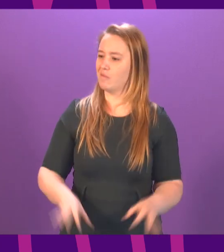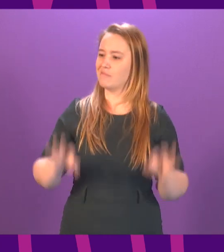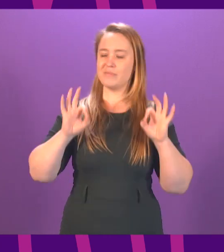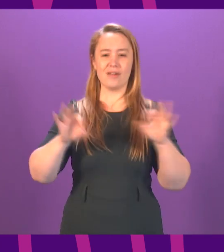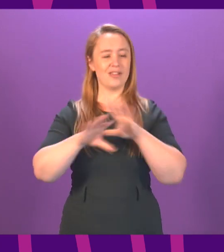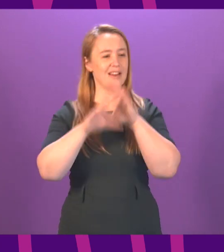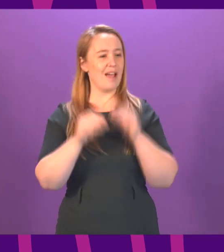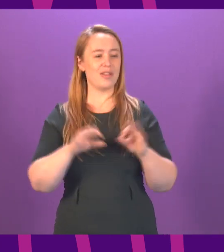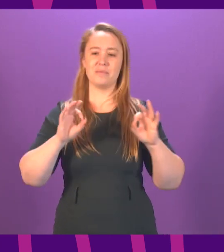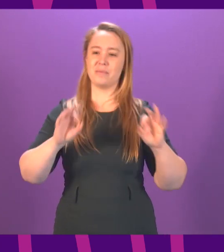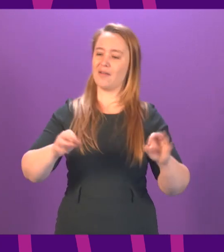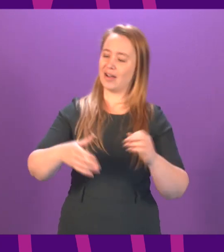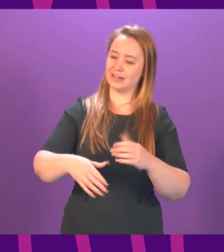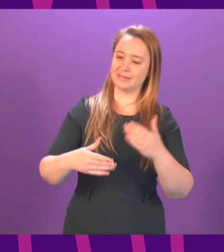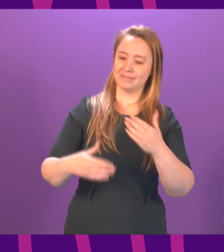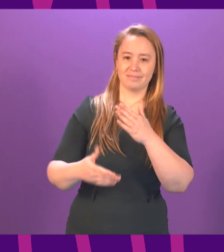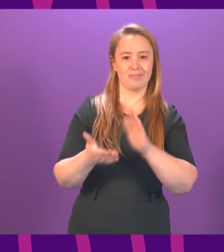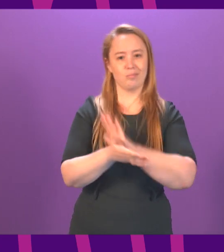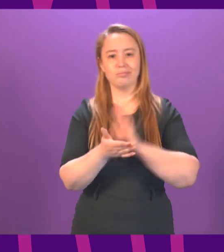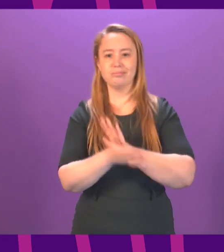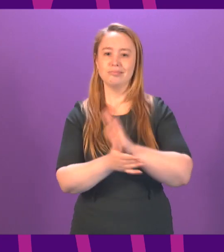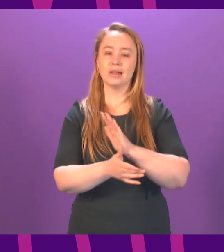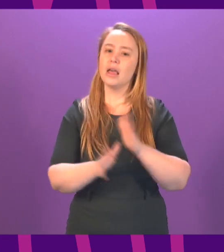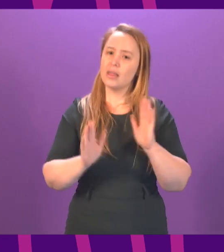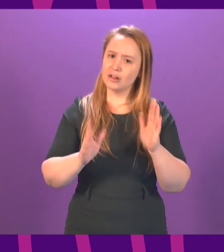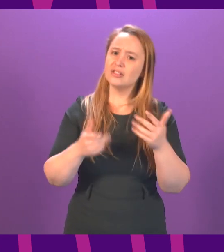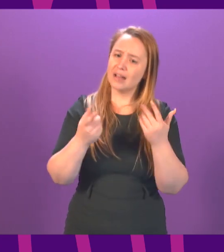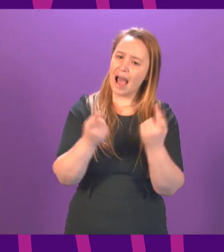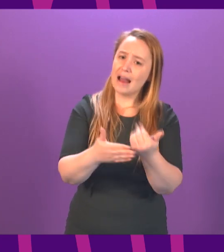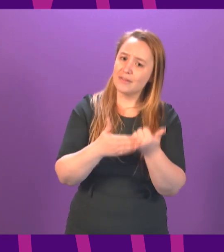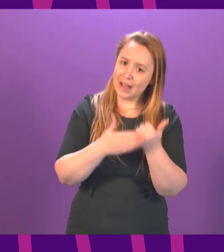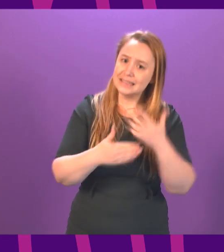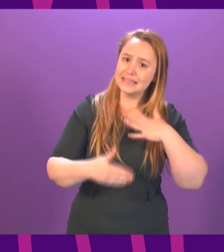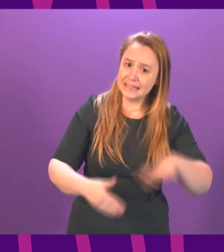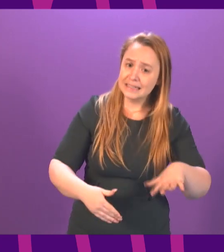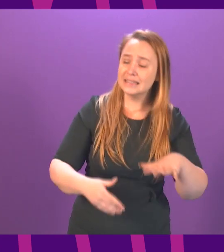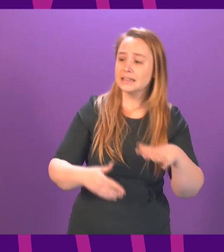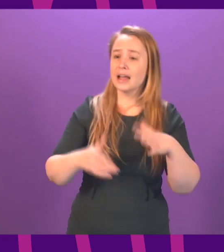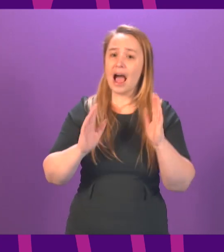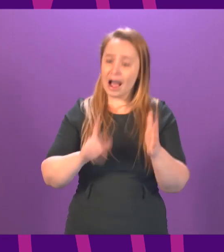learn or other advice that we should take. I do not stand here and speak for Professor Sridhar,